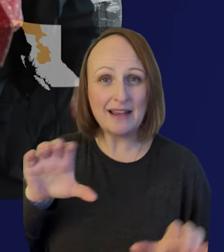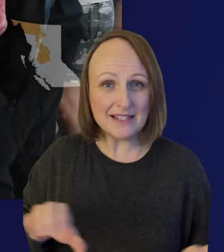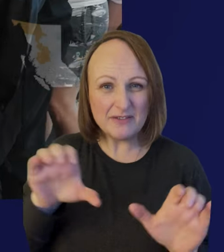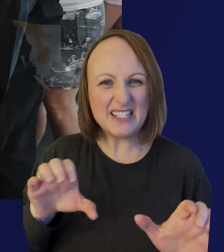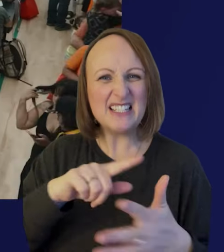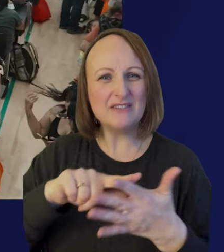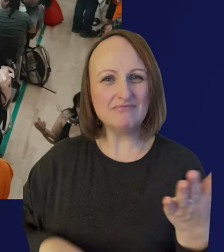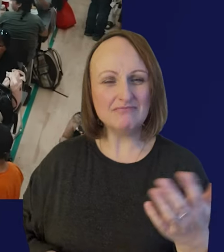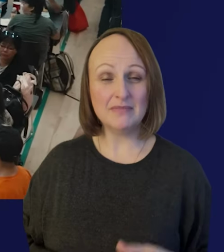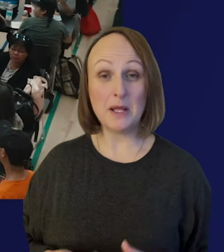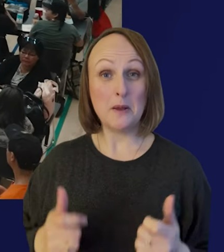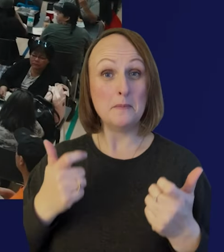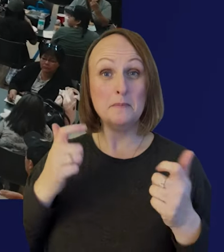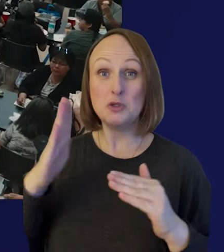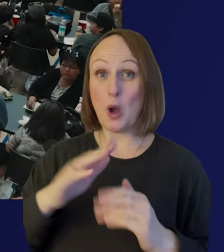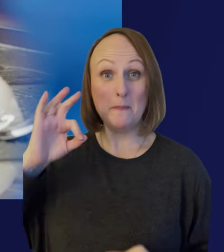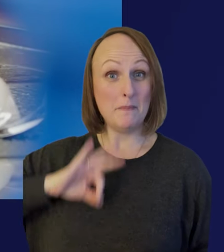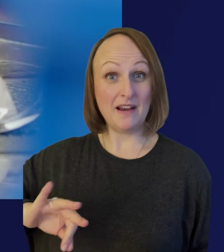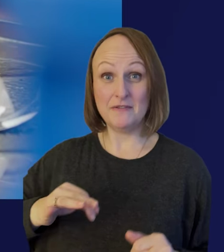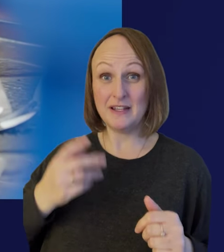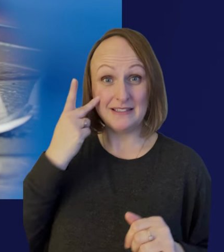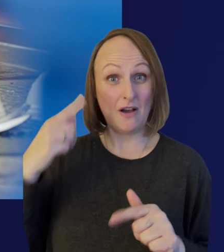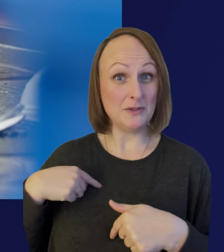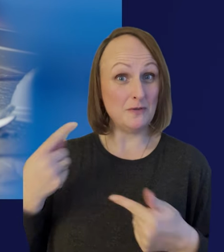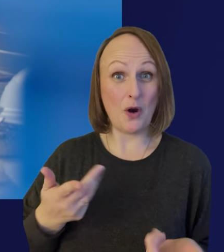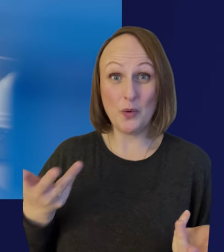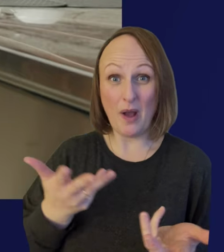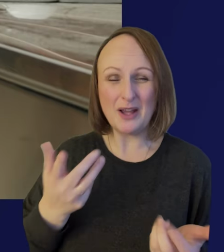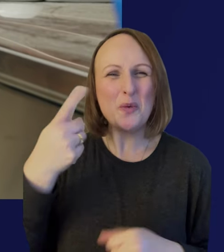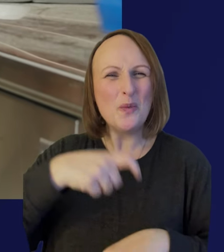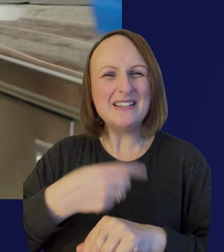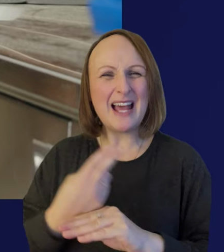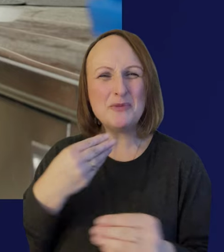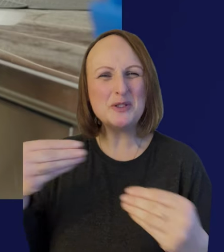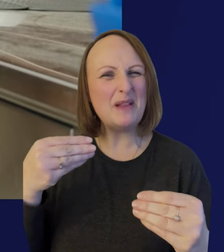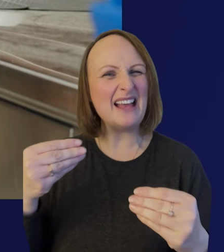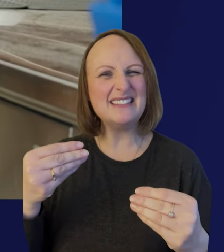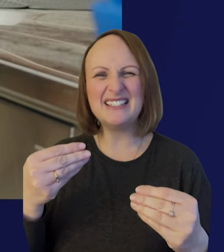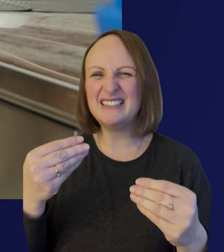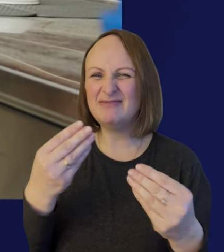The biggest benefit that I've seen so far is taking single use plastics out of the community.